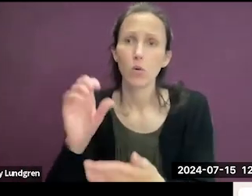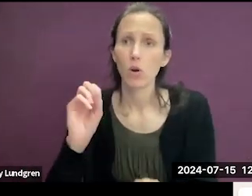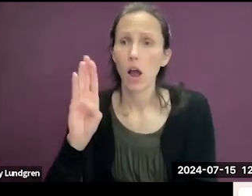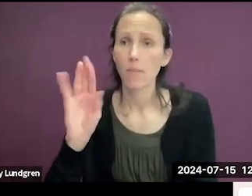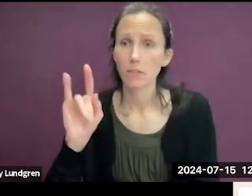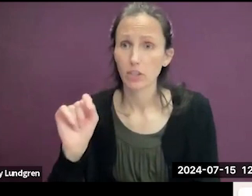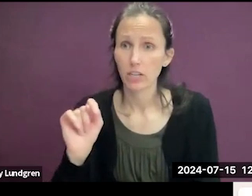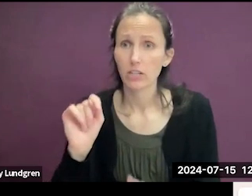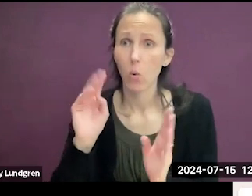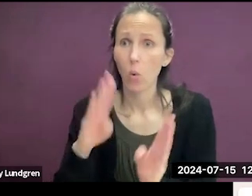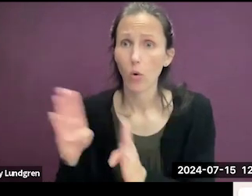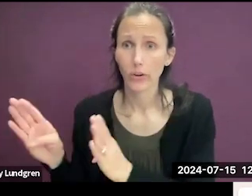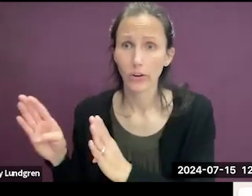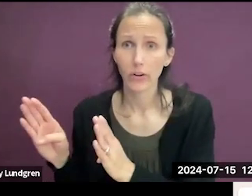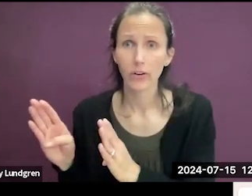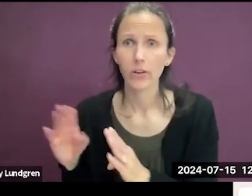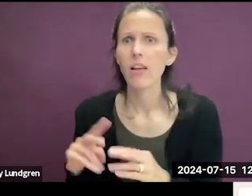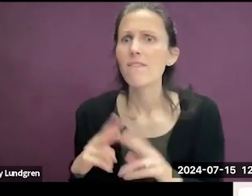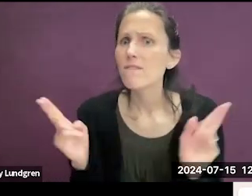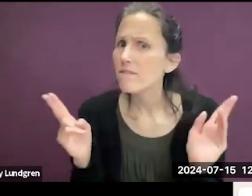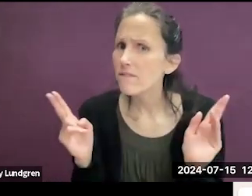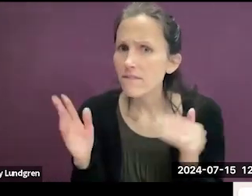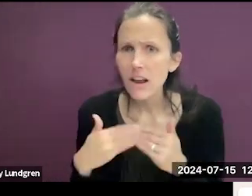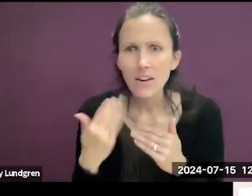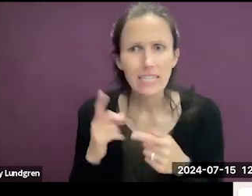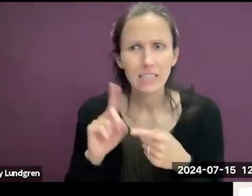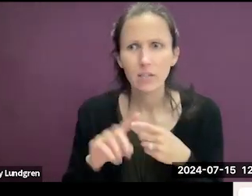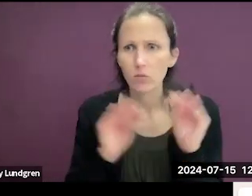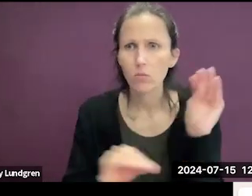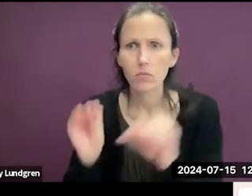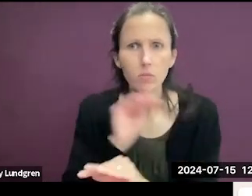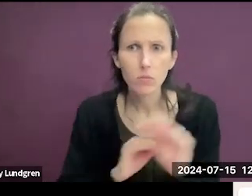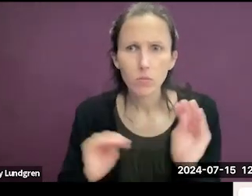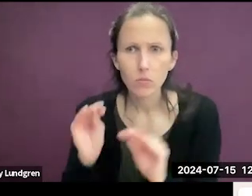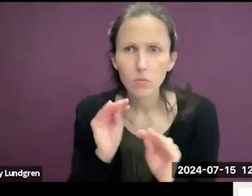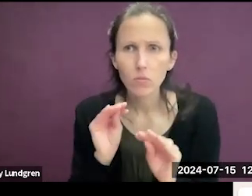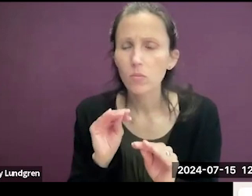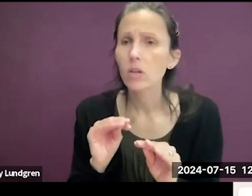So this is very simple to adjust your reading order, because you're just going to grab each one of these